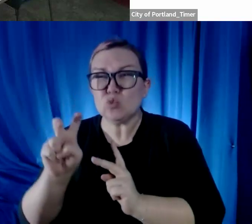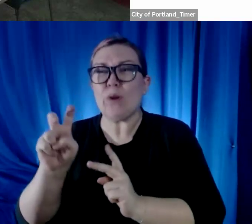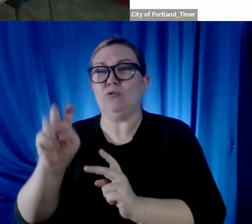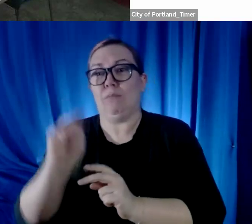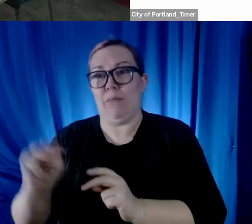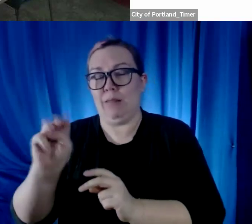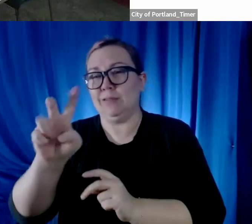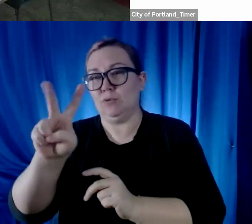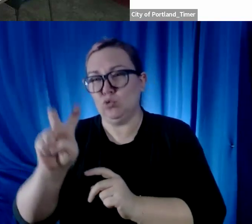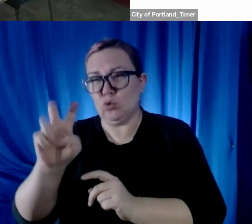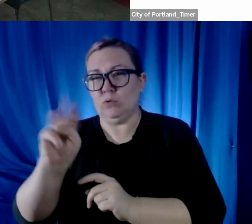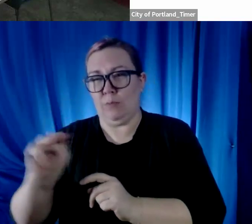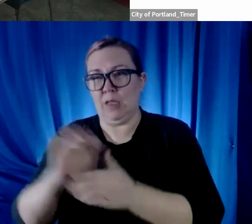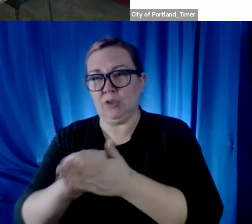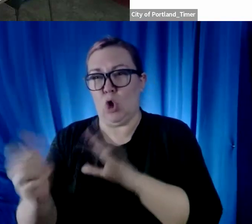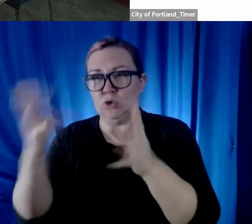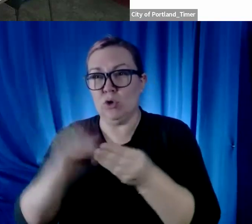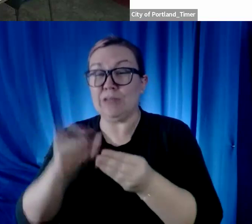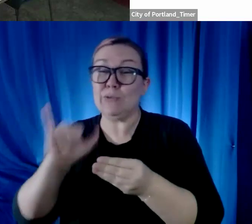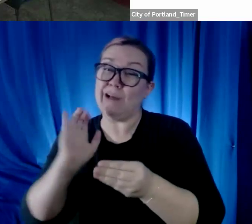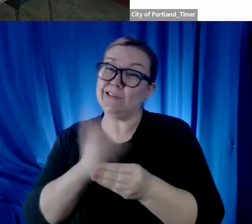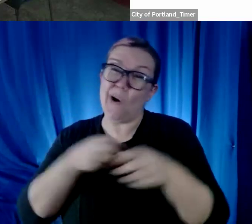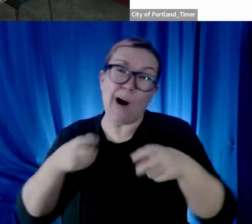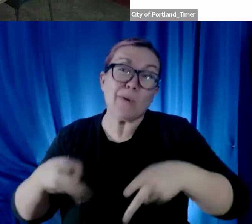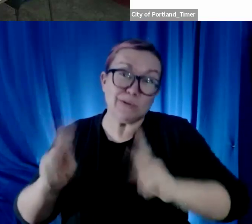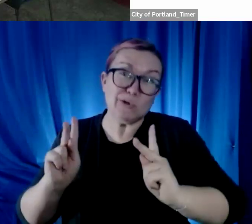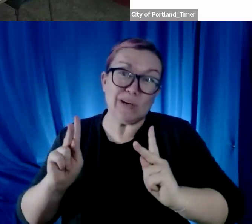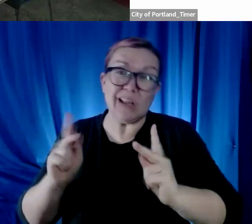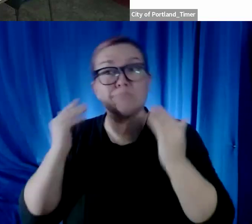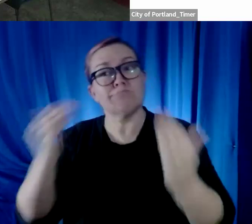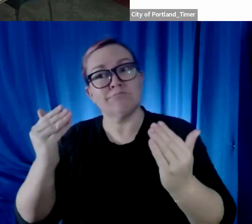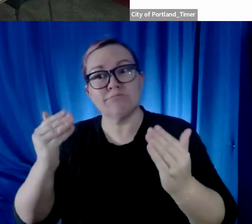So I think that's our opportunity and let's get to action.